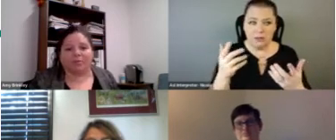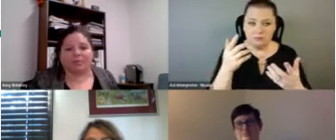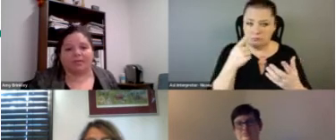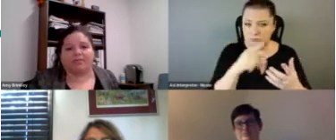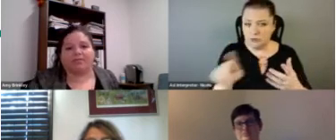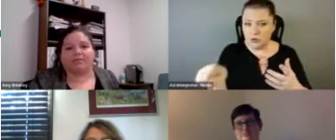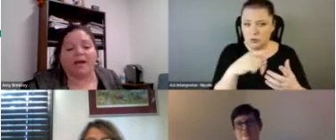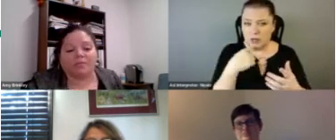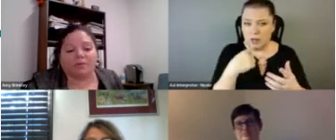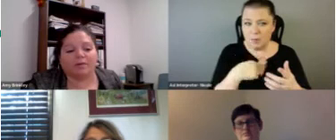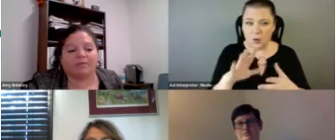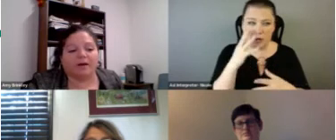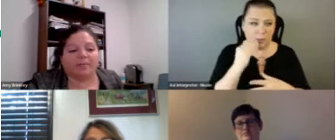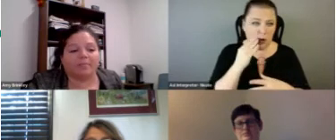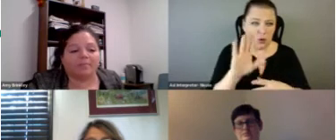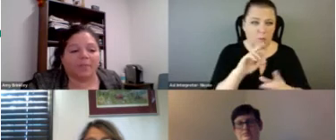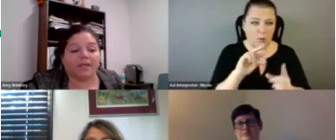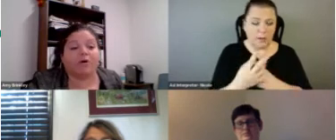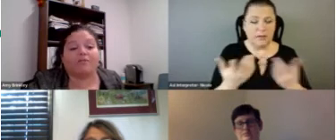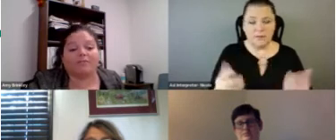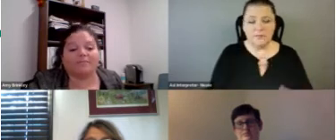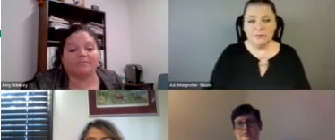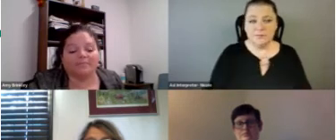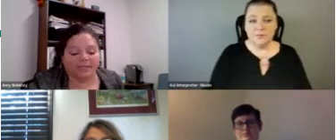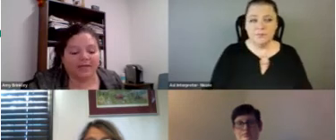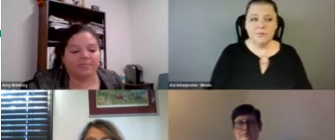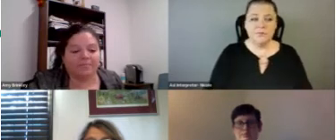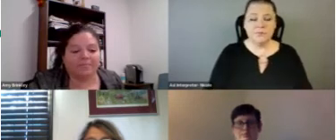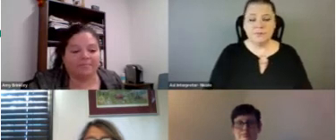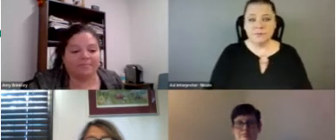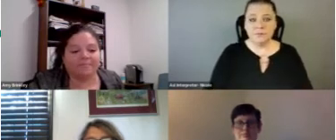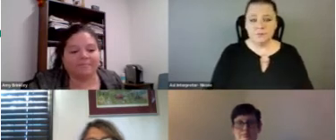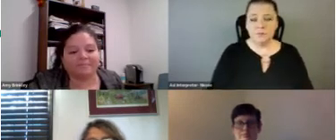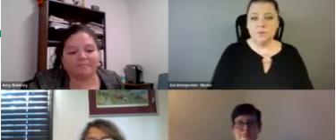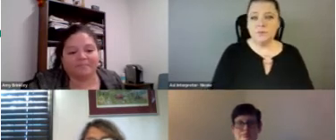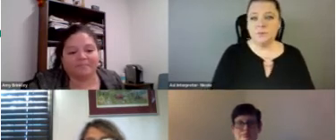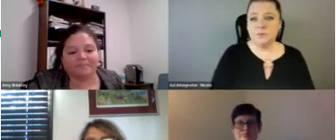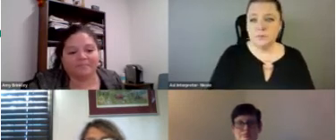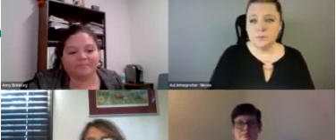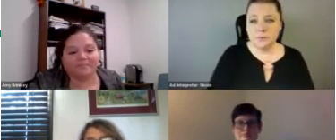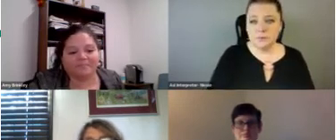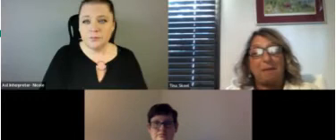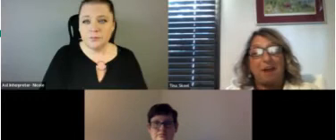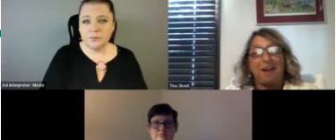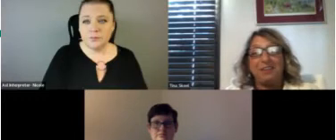perspective, as we've evolved, Tina, Tina Skeel: Thank you, I just